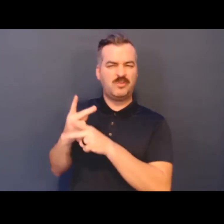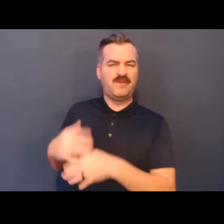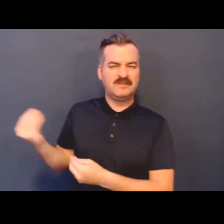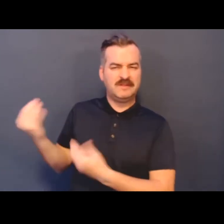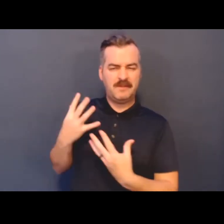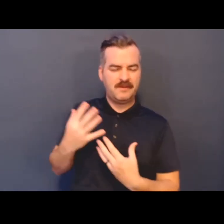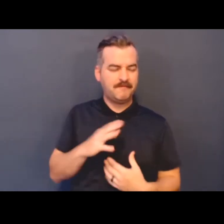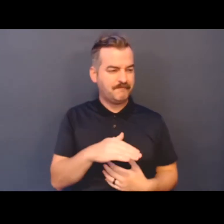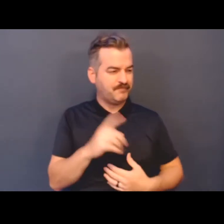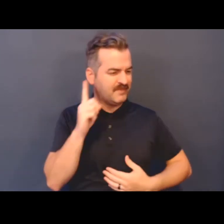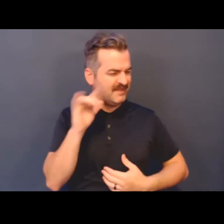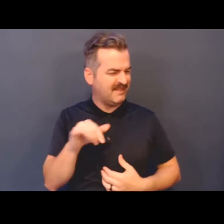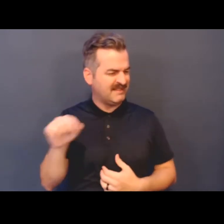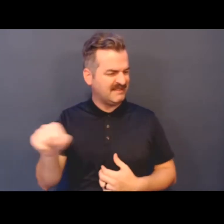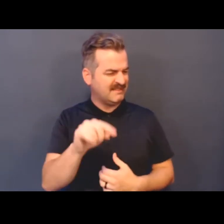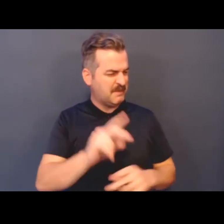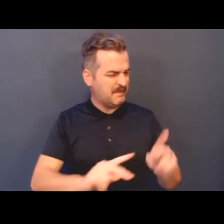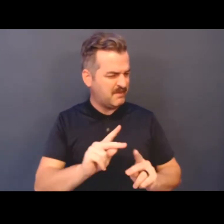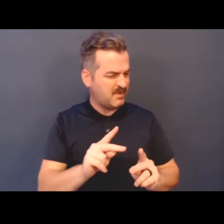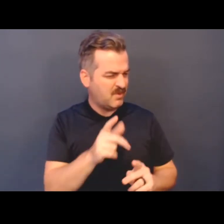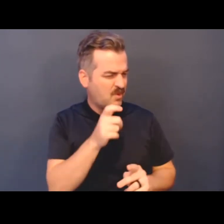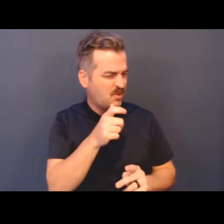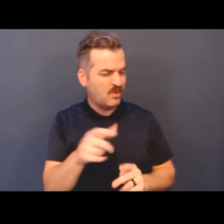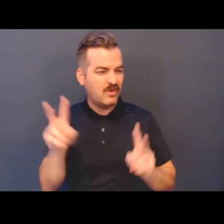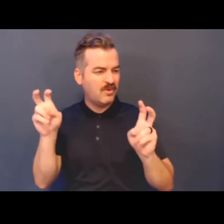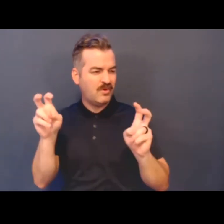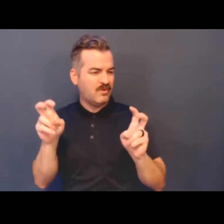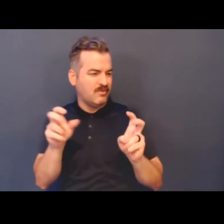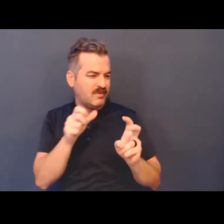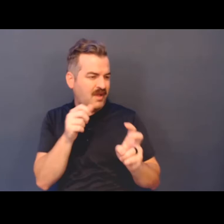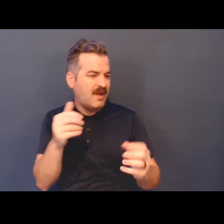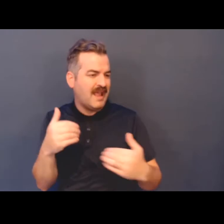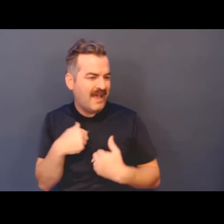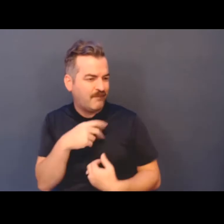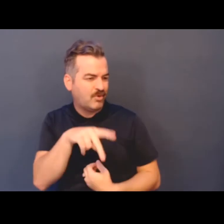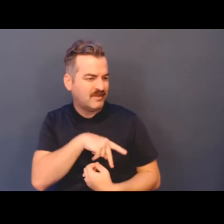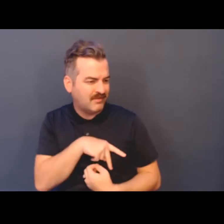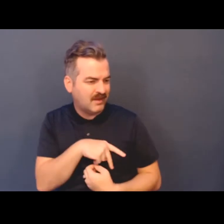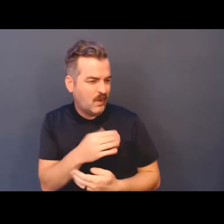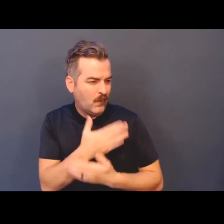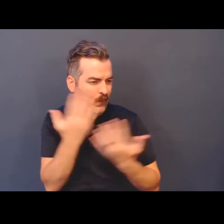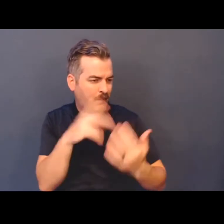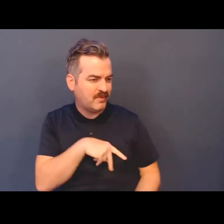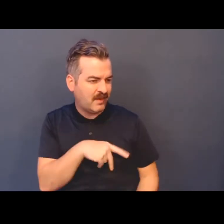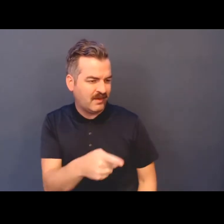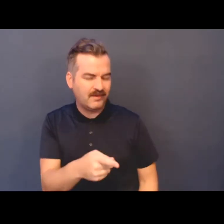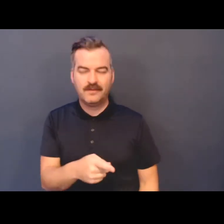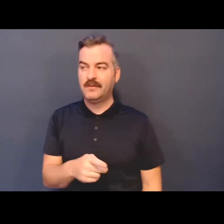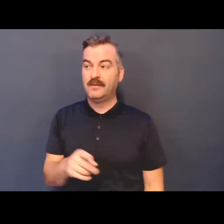sounded like the people I was describing quote lacks what we typically call personality and quote. 15:14:23 This was a social and political philosopher,